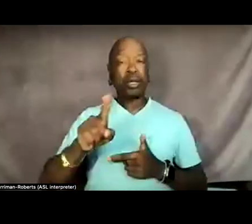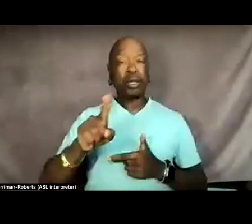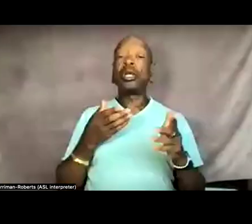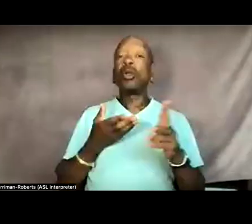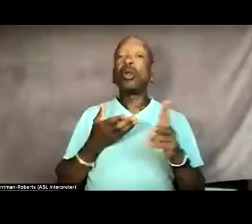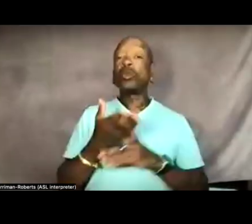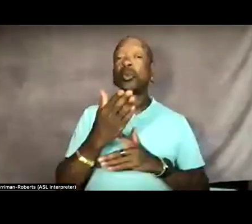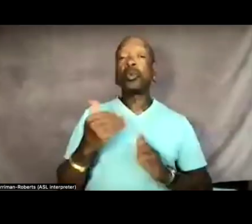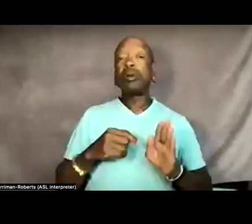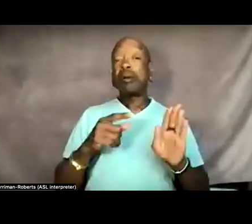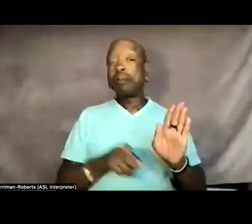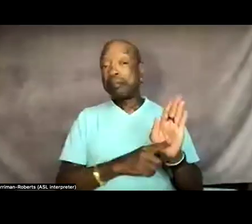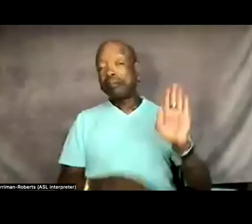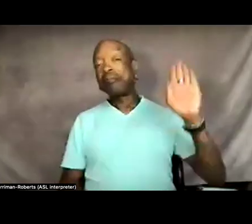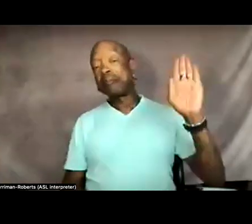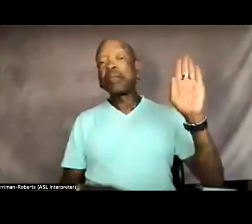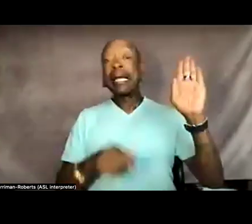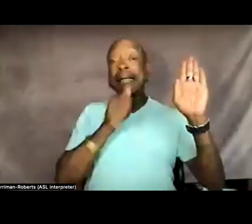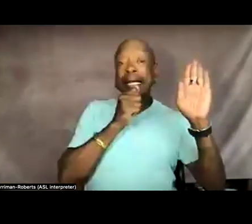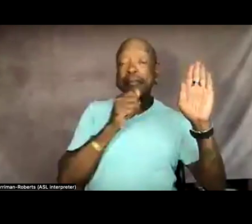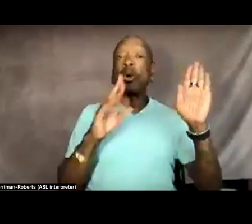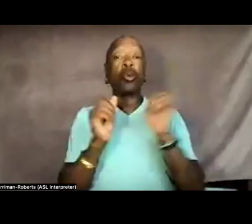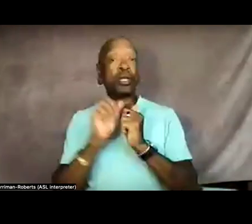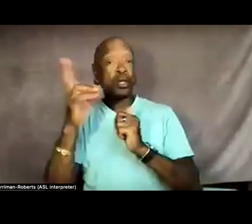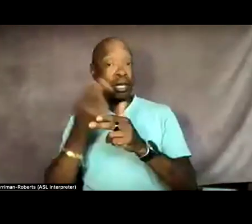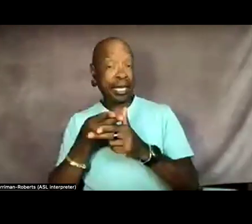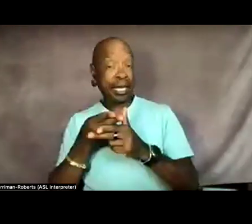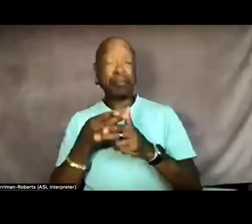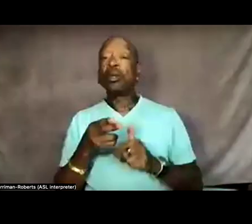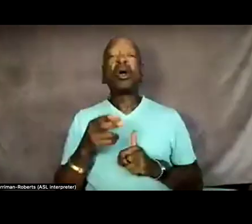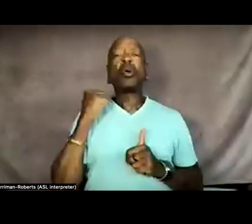with your name um we won't have a dedicated Q&A time but we will gather those questions to inform